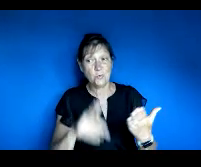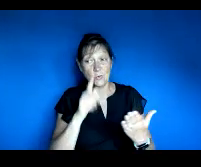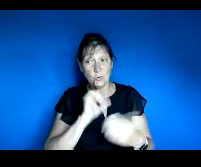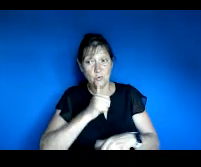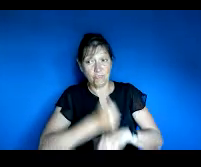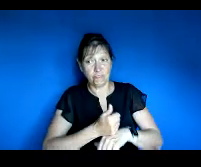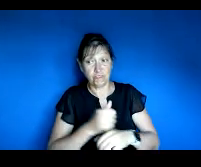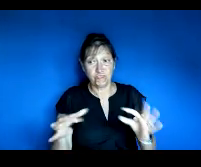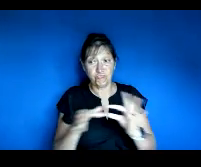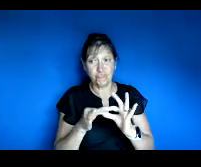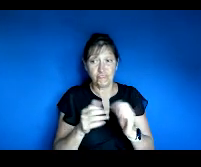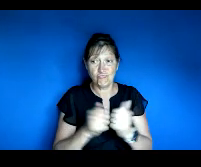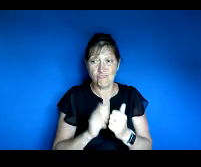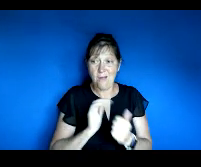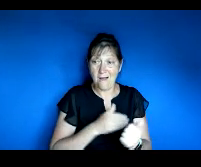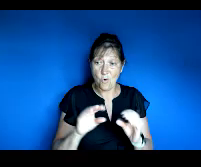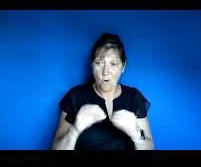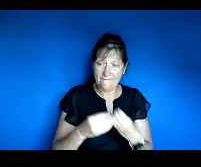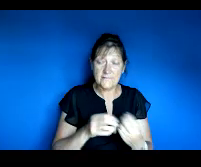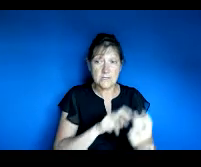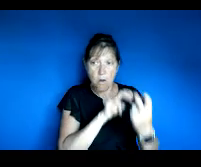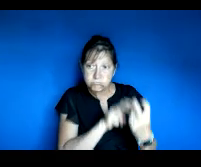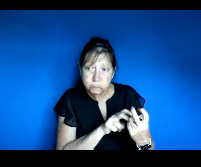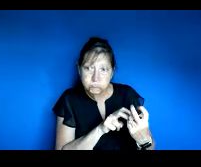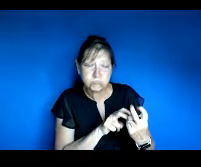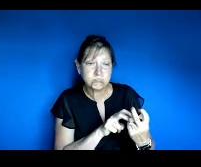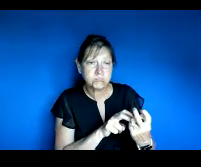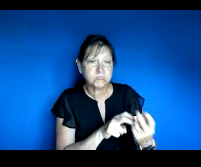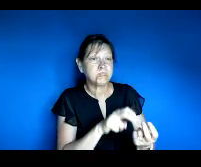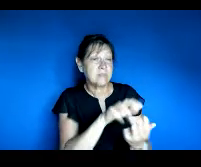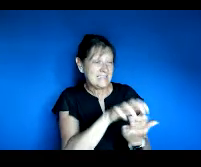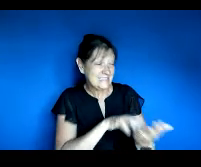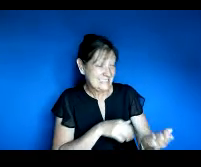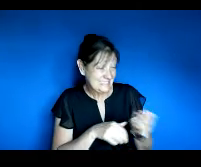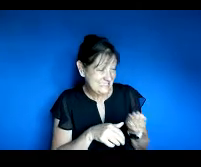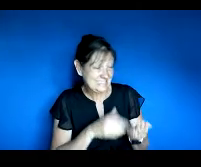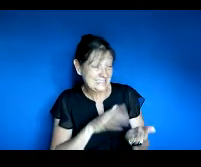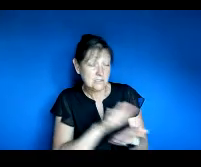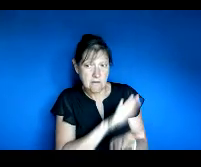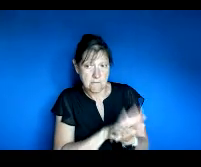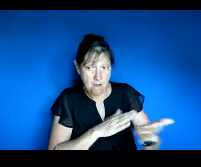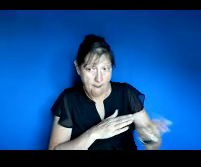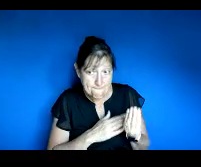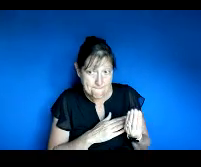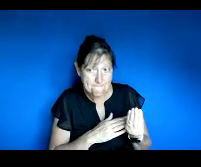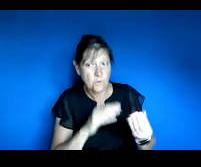and have met with us, provided their narrative, and also submitted documentation to our office.